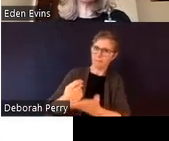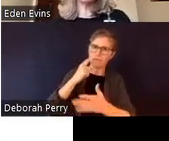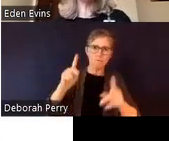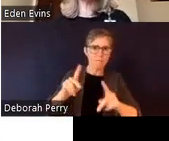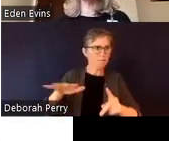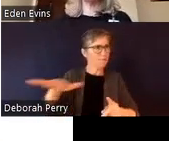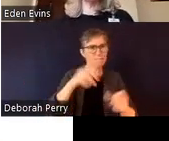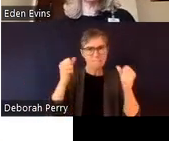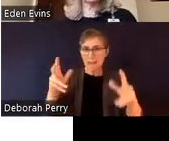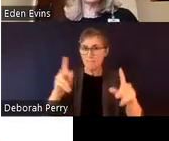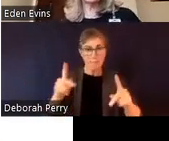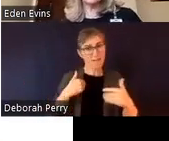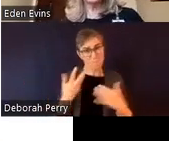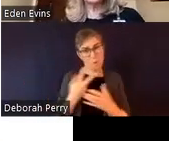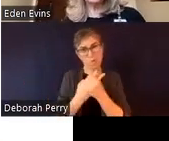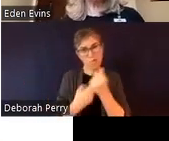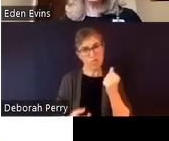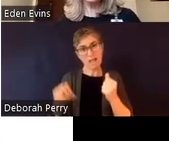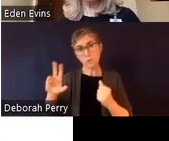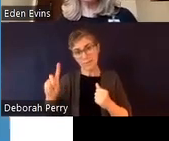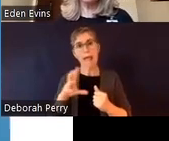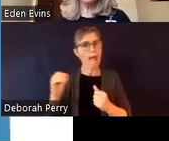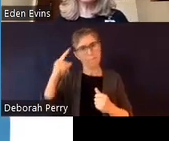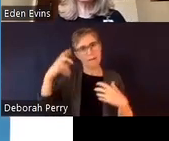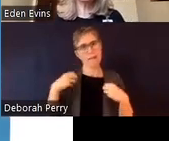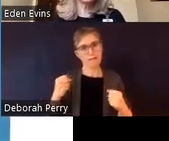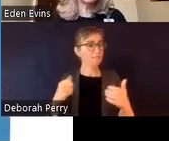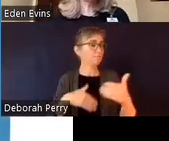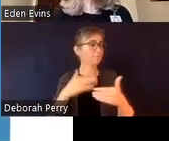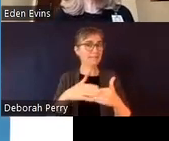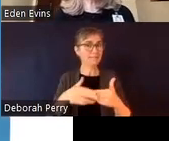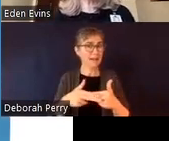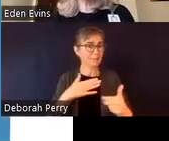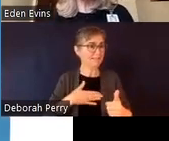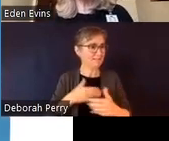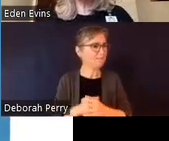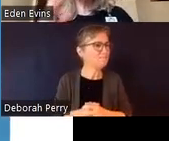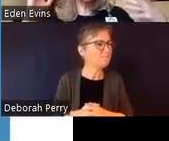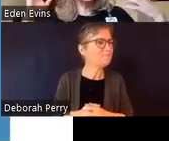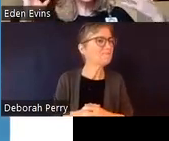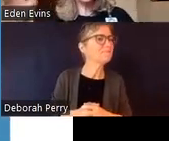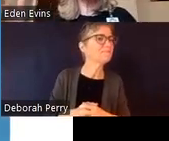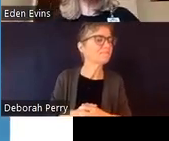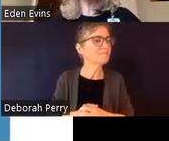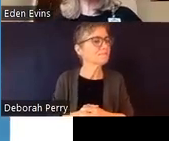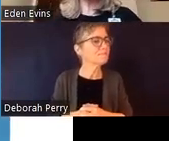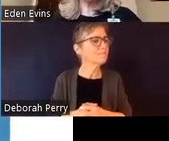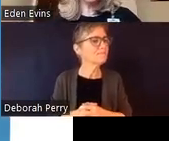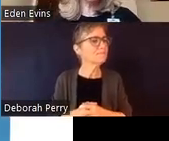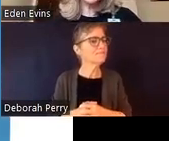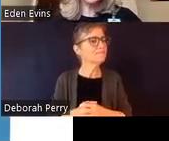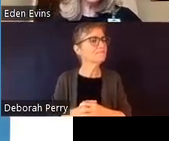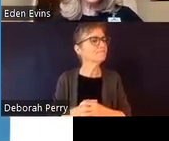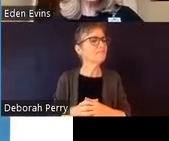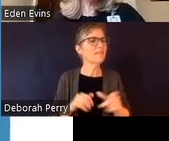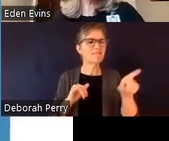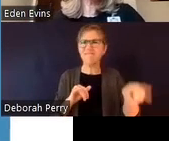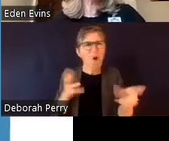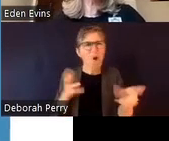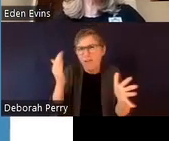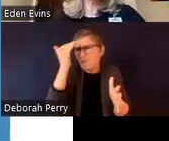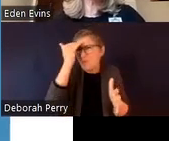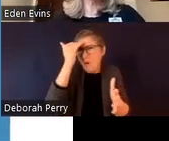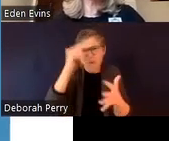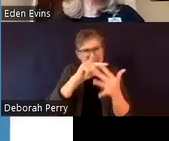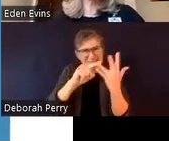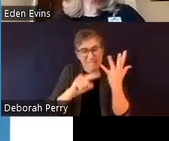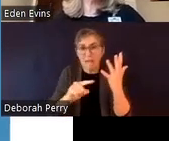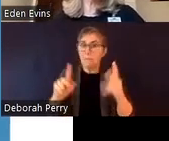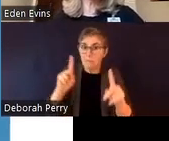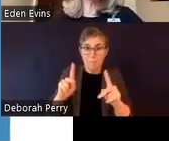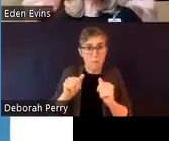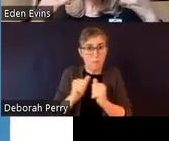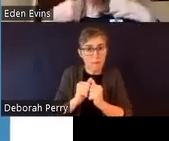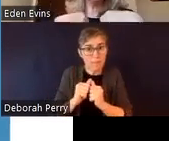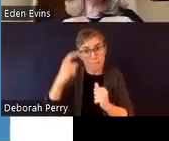have both. Next slide. So this just telling folks what we know already - people with mental health